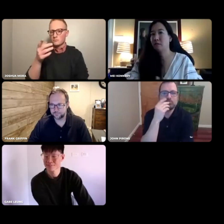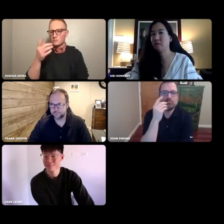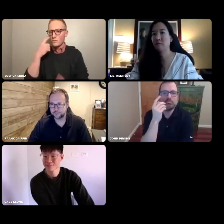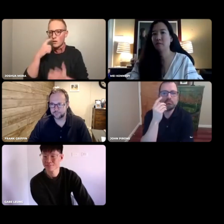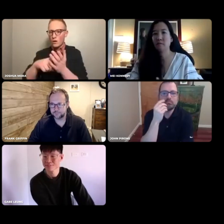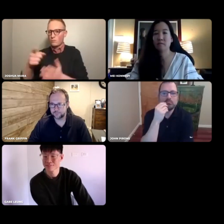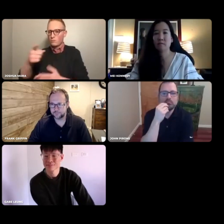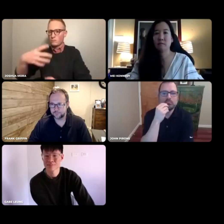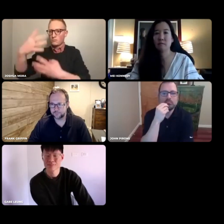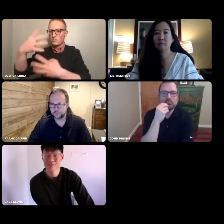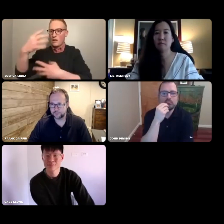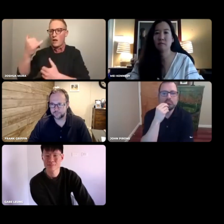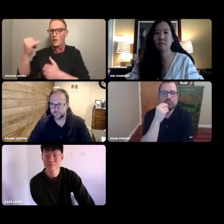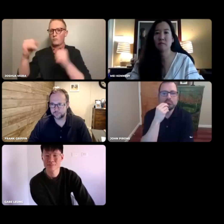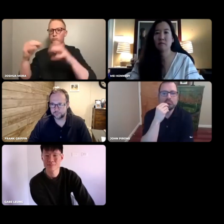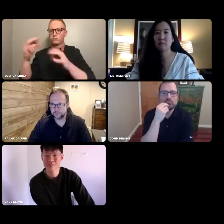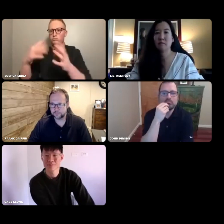This is so great. This is nice.